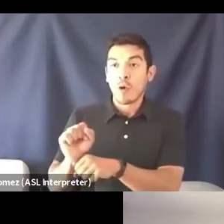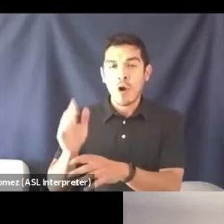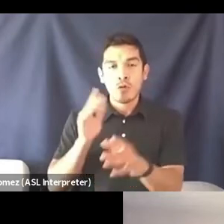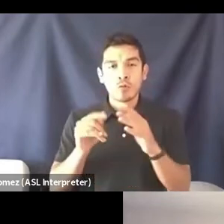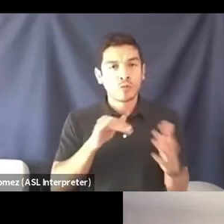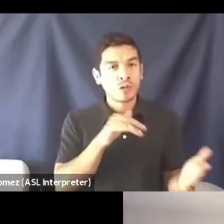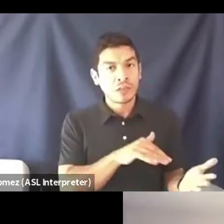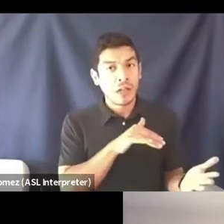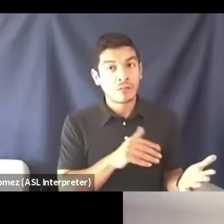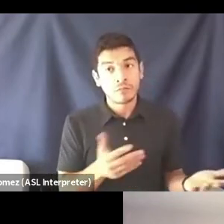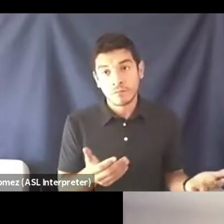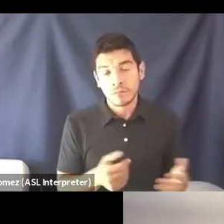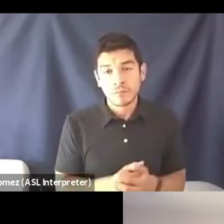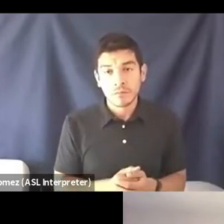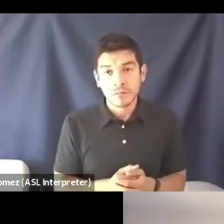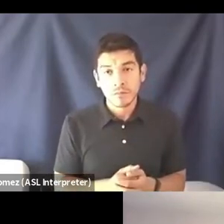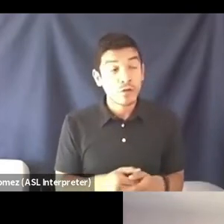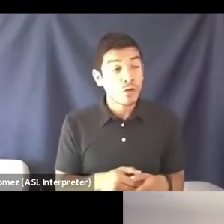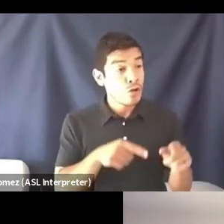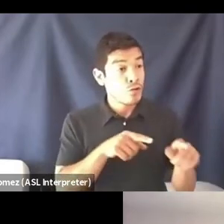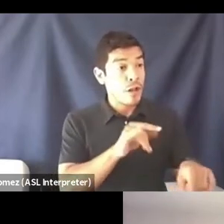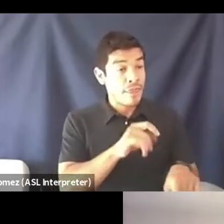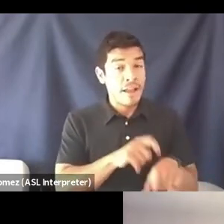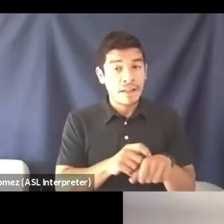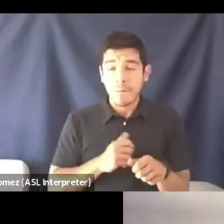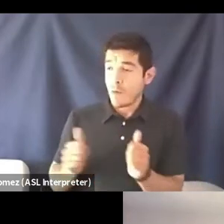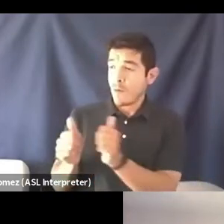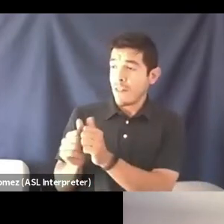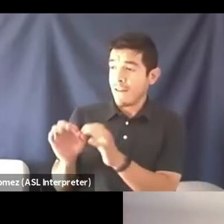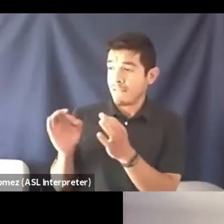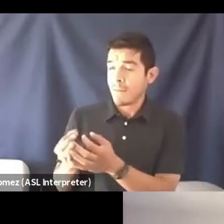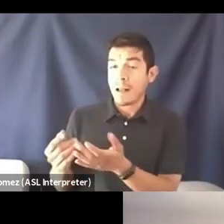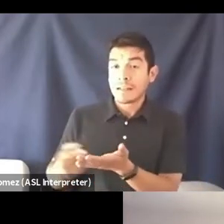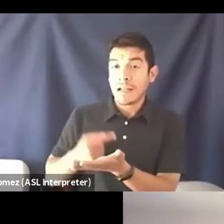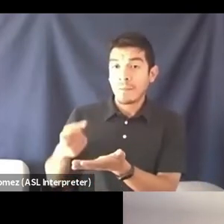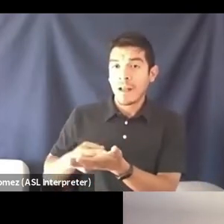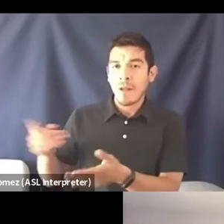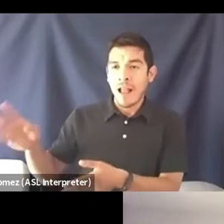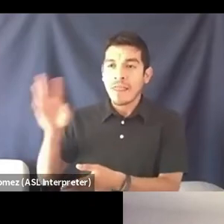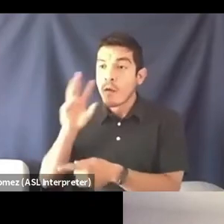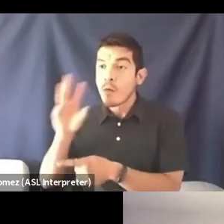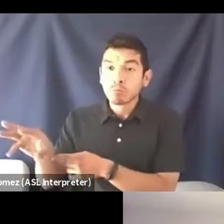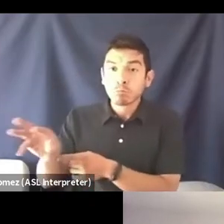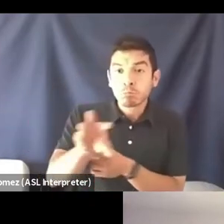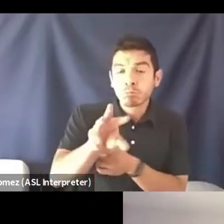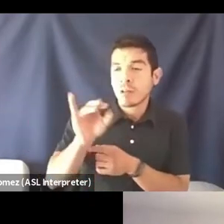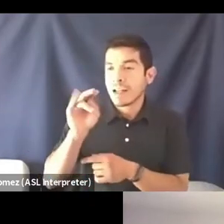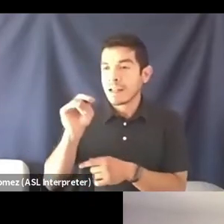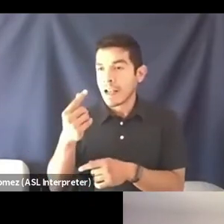So during the time I spent with the family sometimes they would like videotape Yingying office, like with their phone.